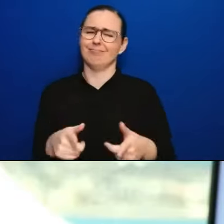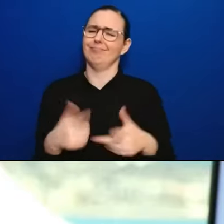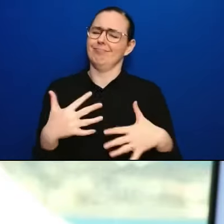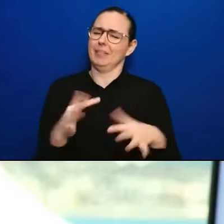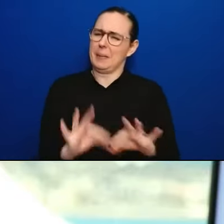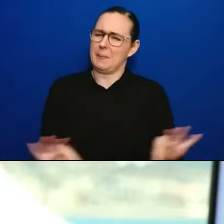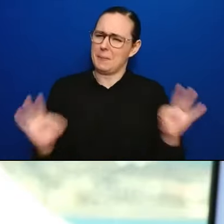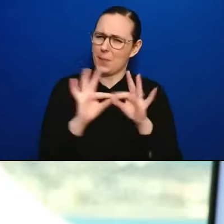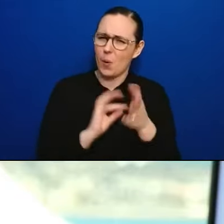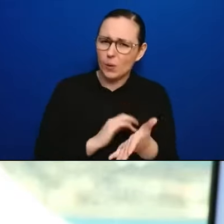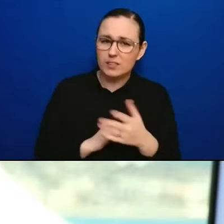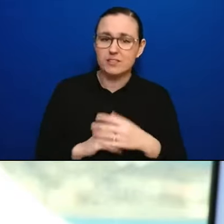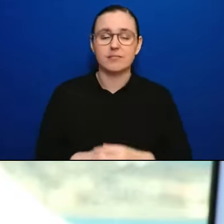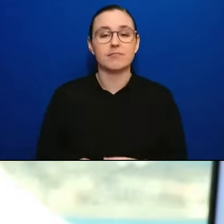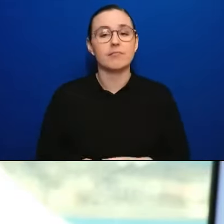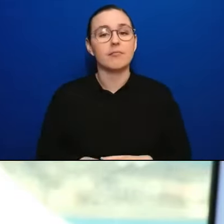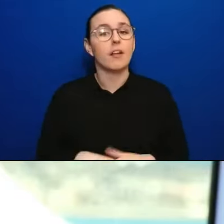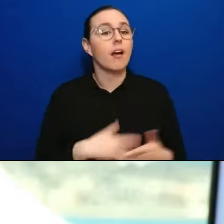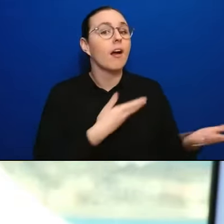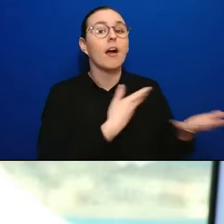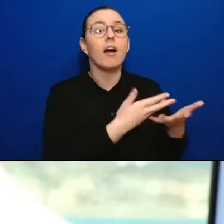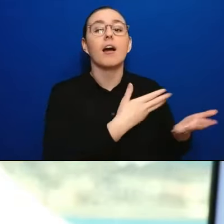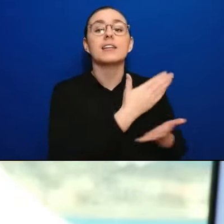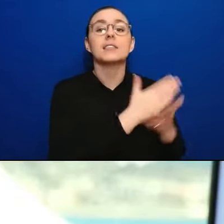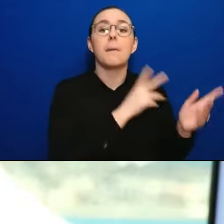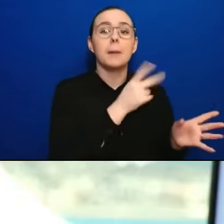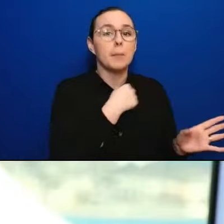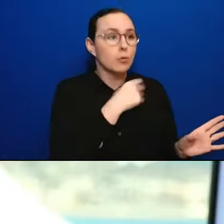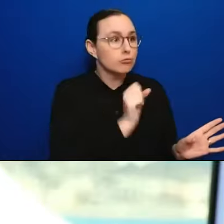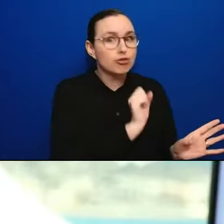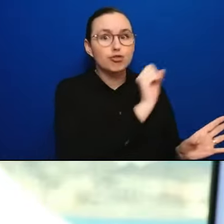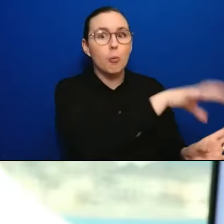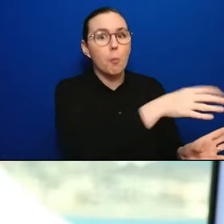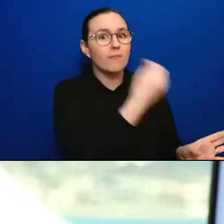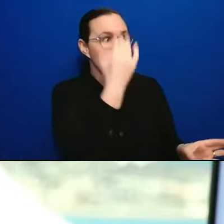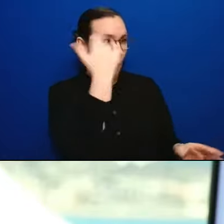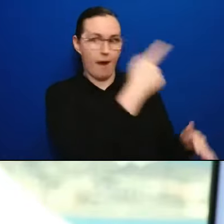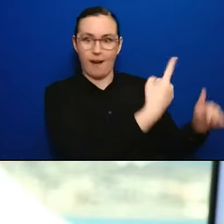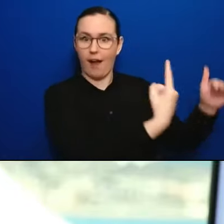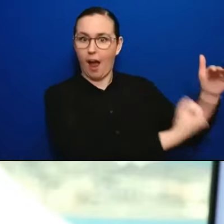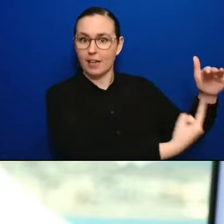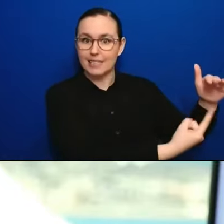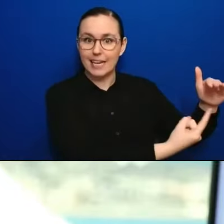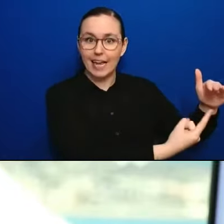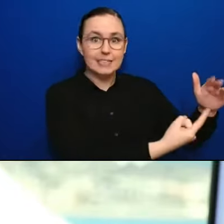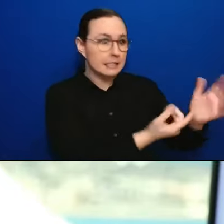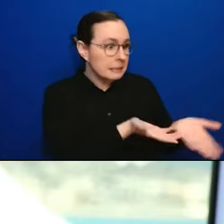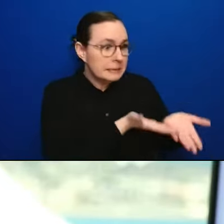many people in this group. We see it in how we help one another. We see it in people sometimes